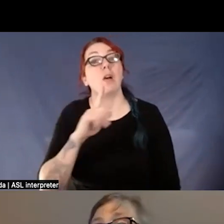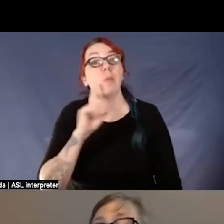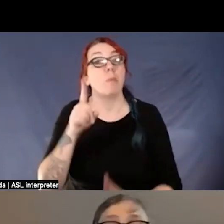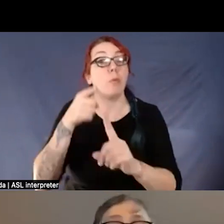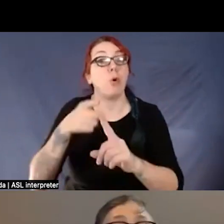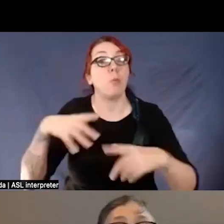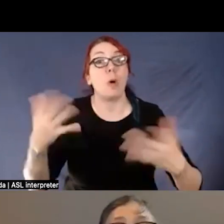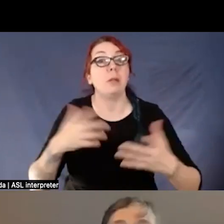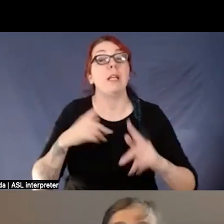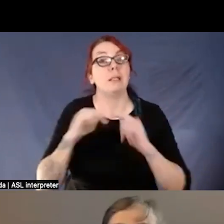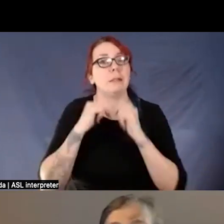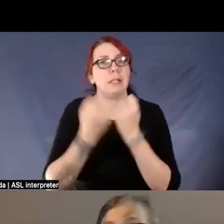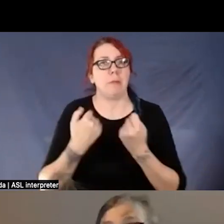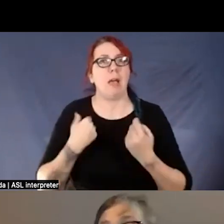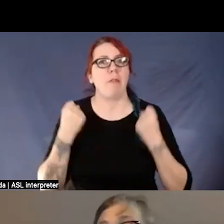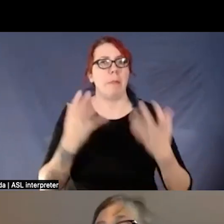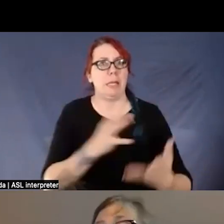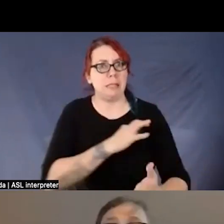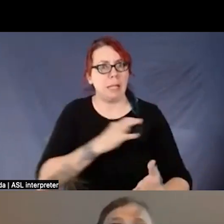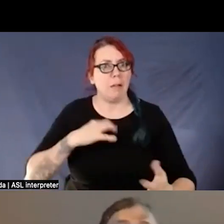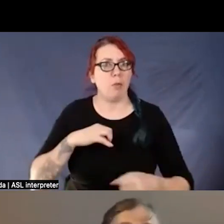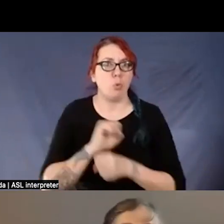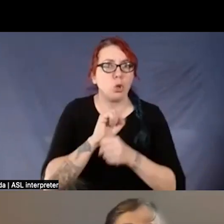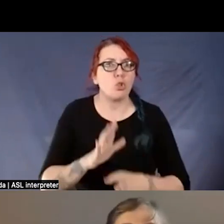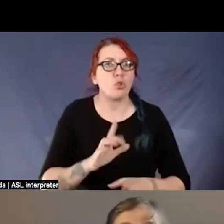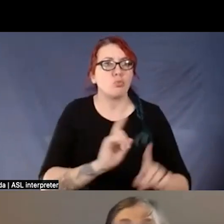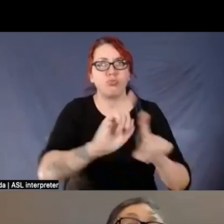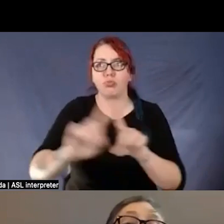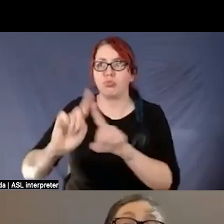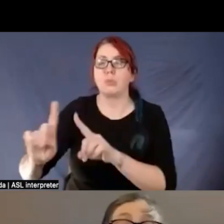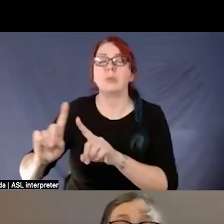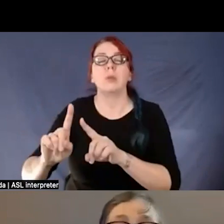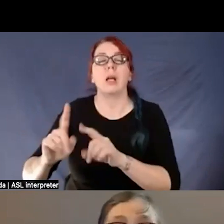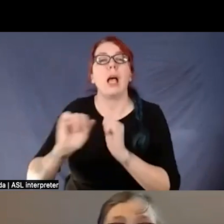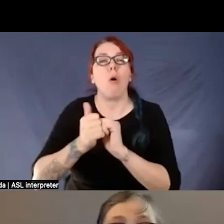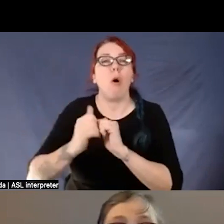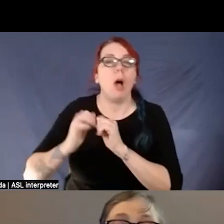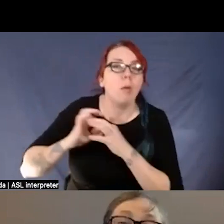You can assign tasks in Asana to different individuals. You can assign due dates. So you